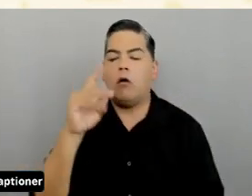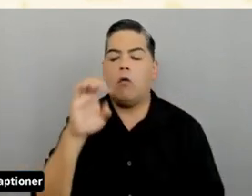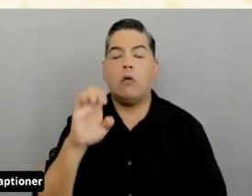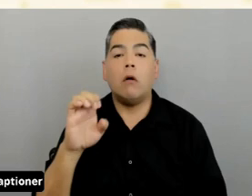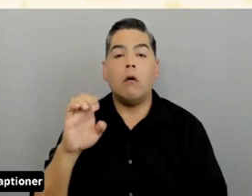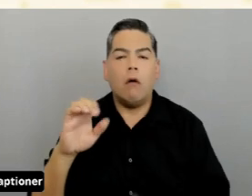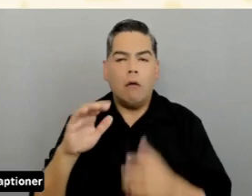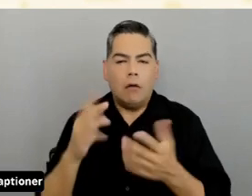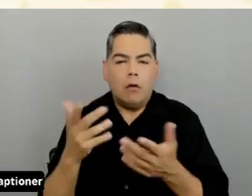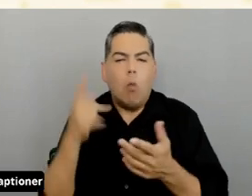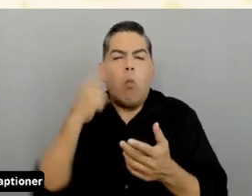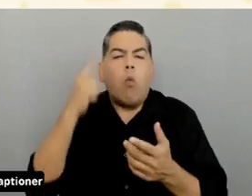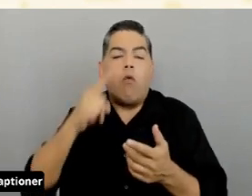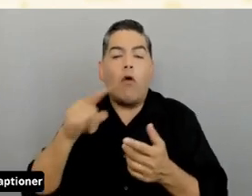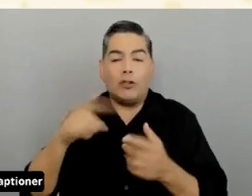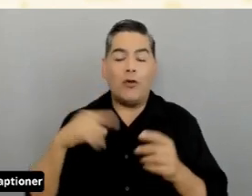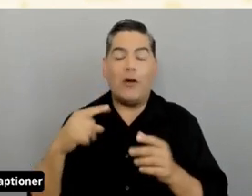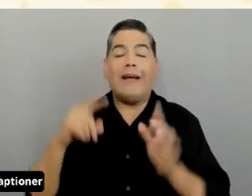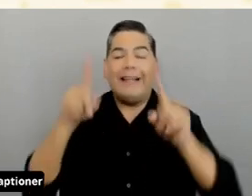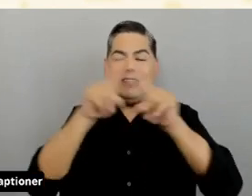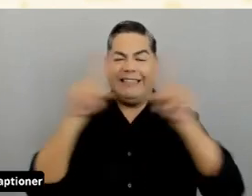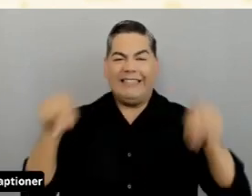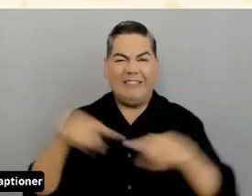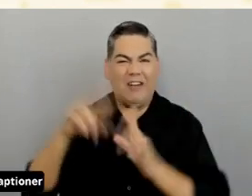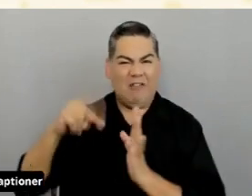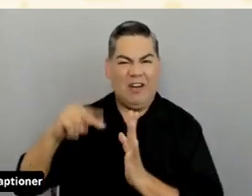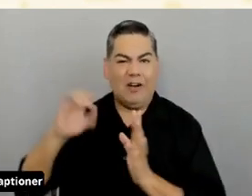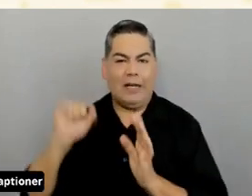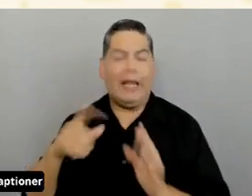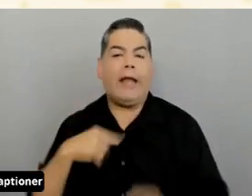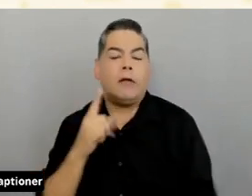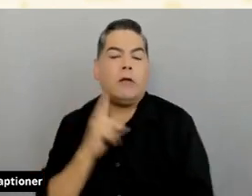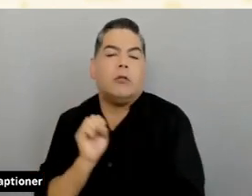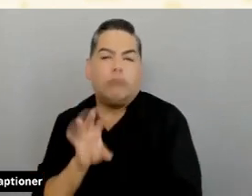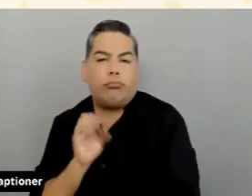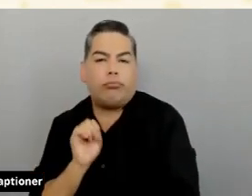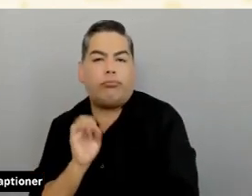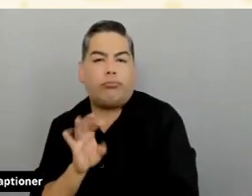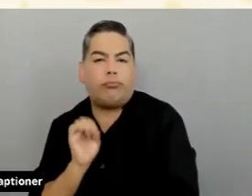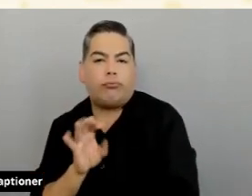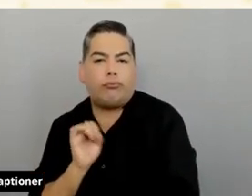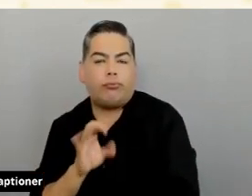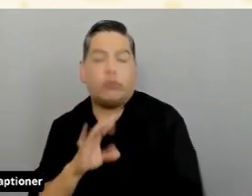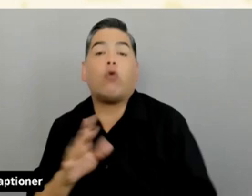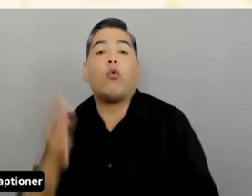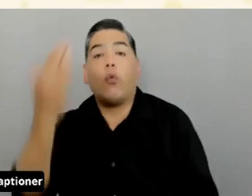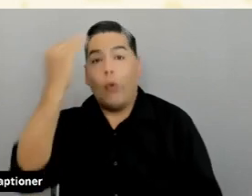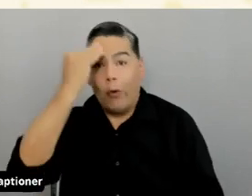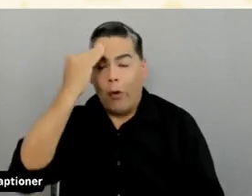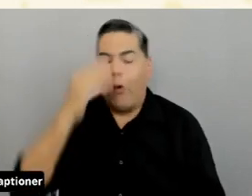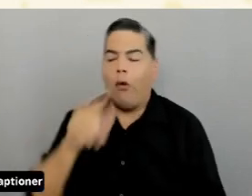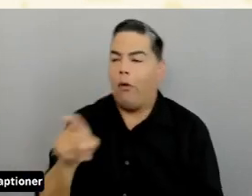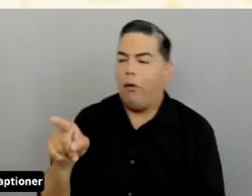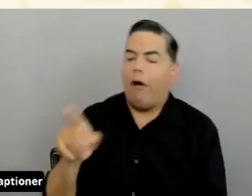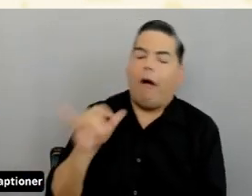that the screen reader will read your information. So you will immediately know what would be the best way